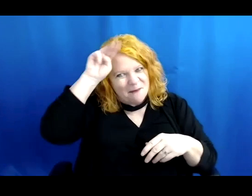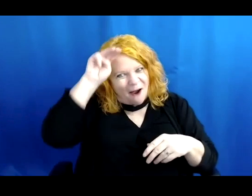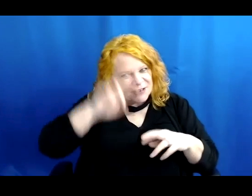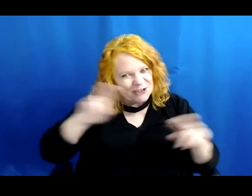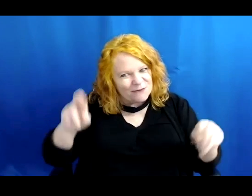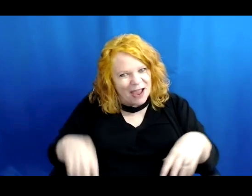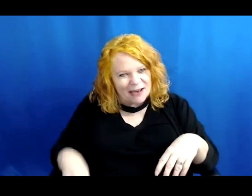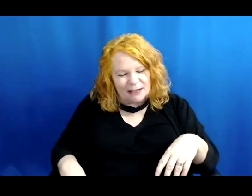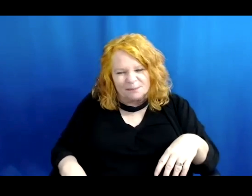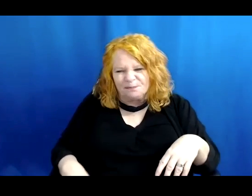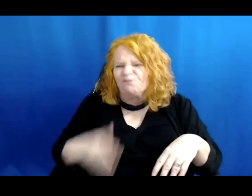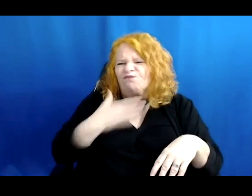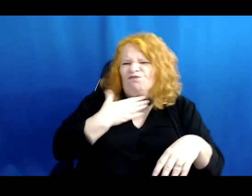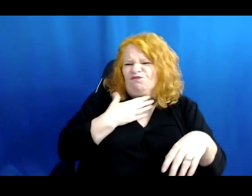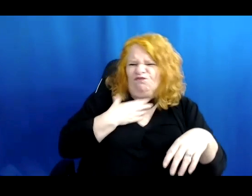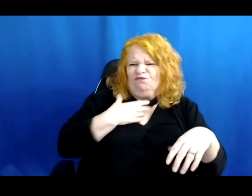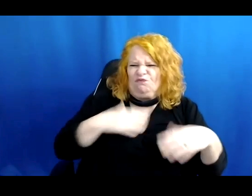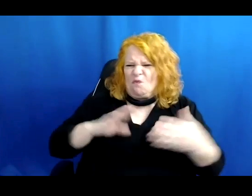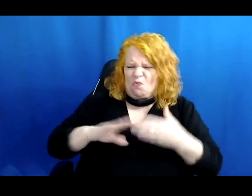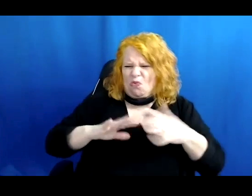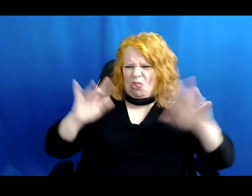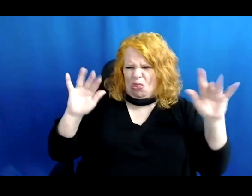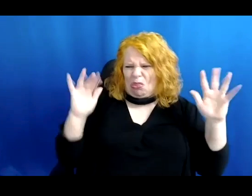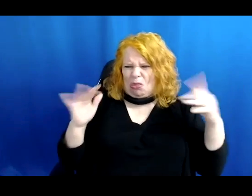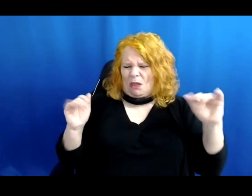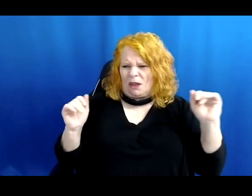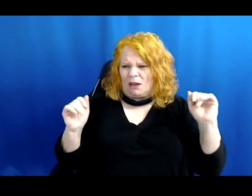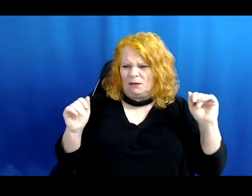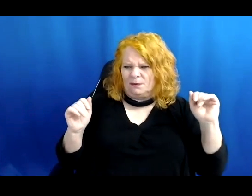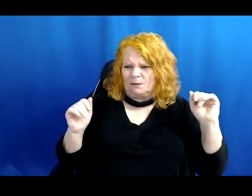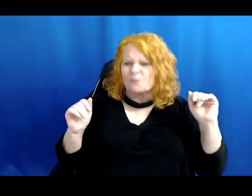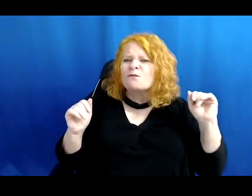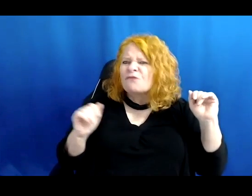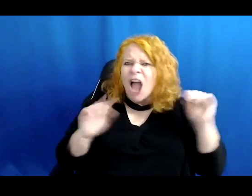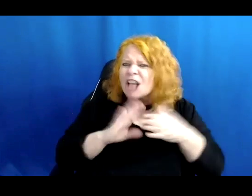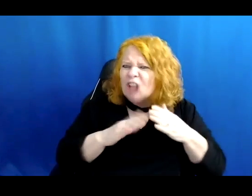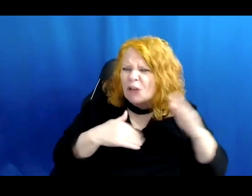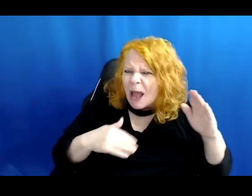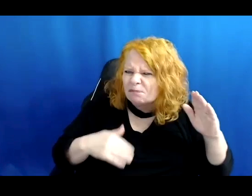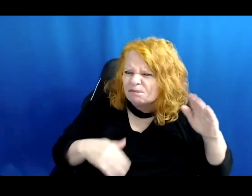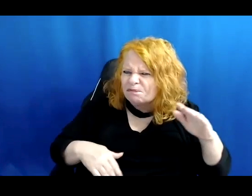Marvin: Ahem. “Excuse me boys and girls,